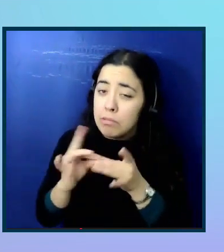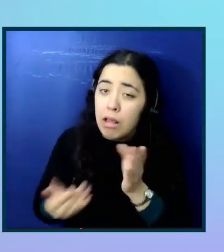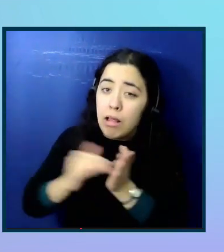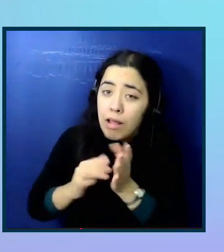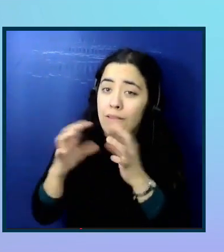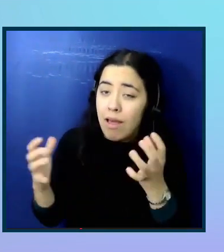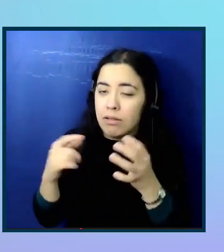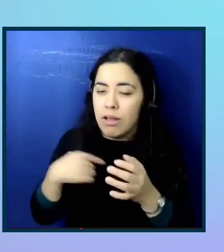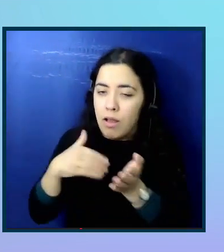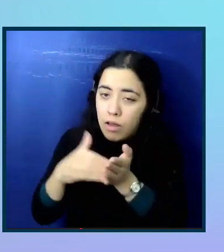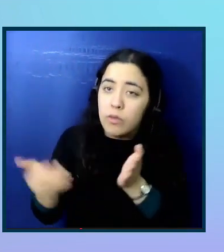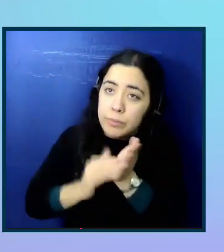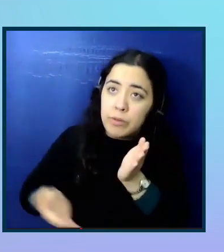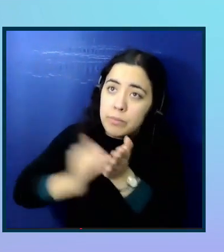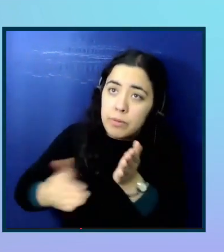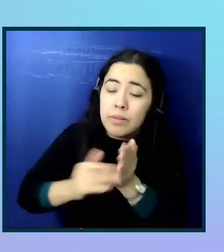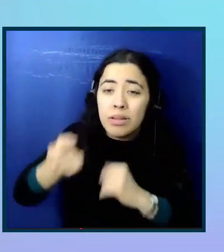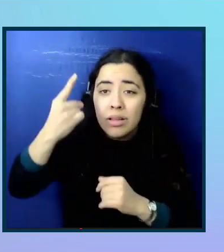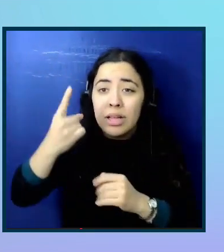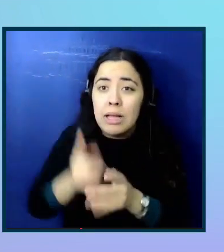so it's mostly communication with them.